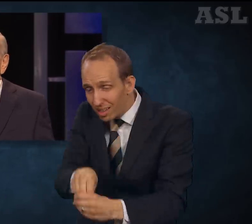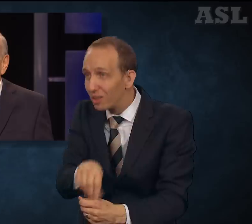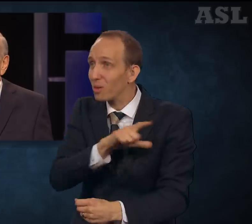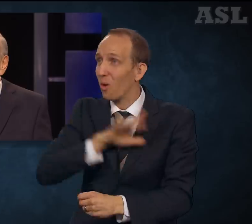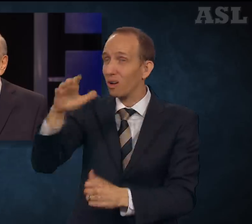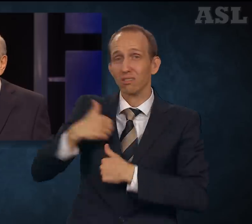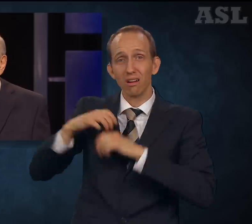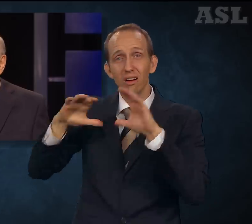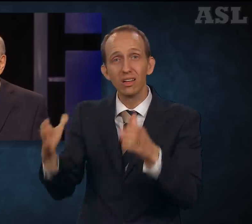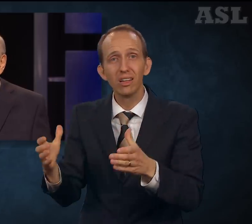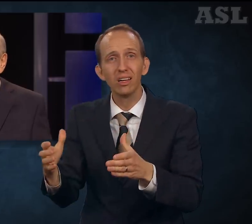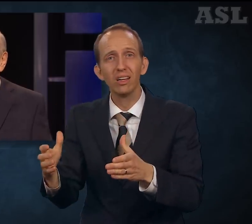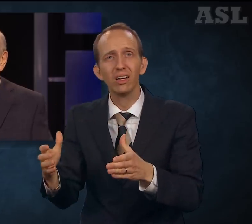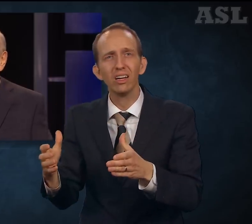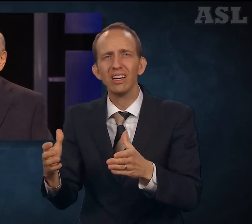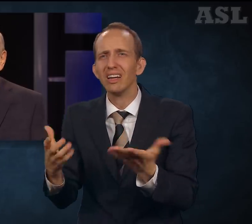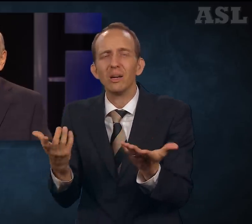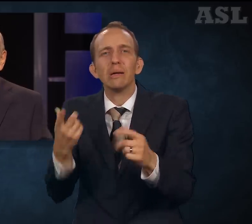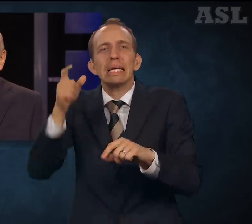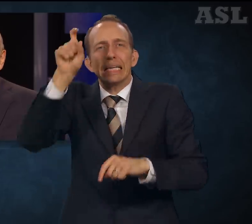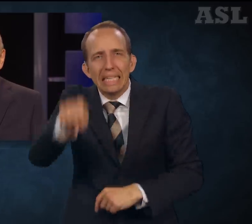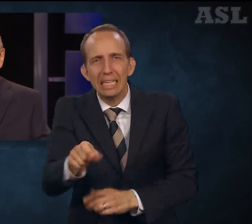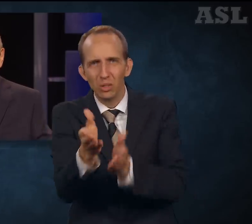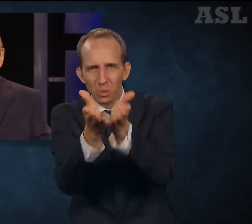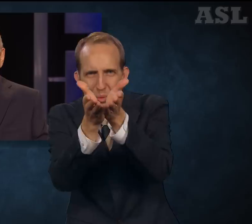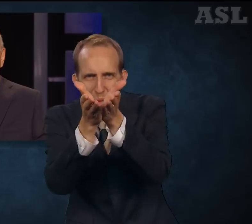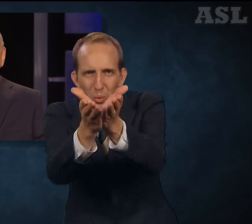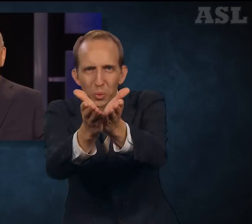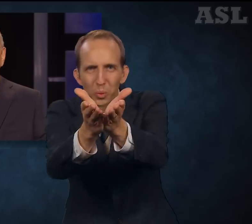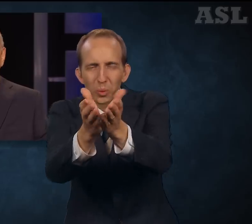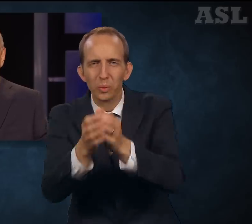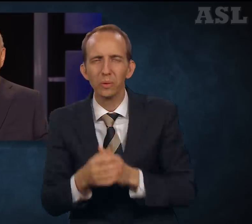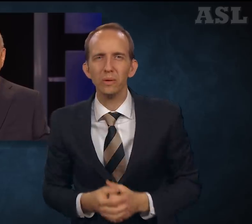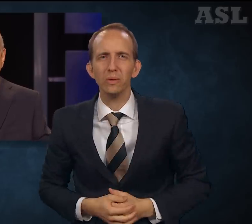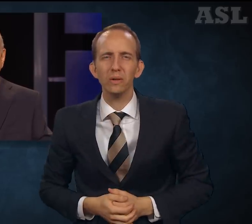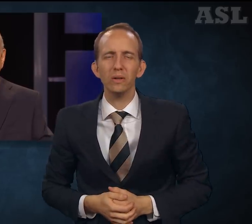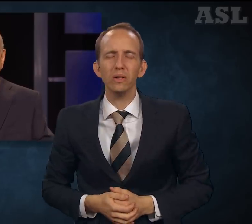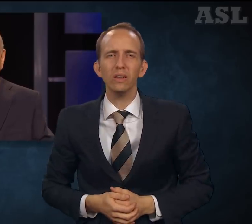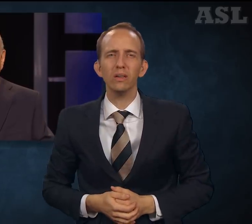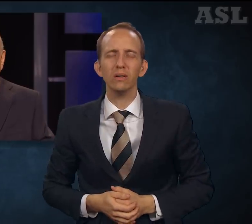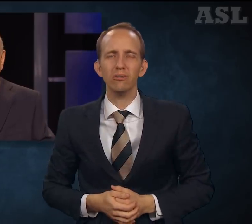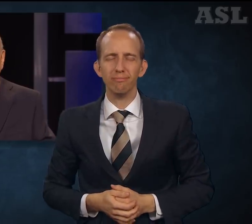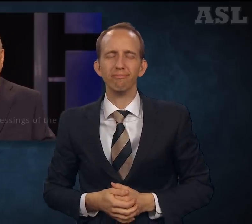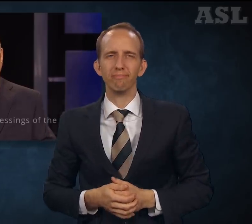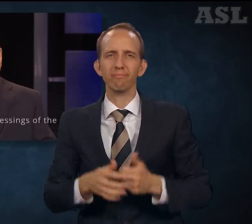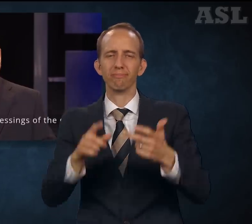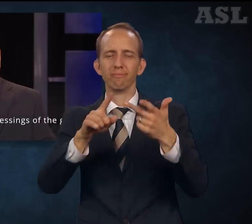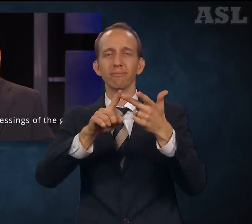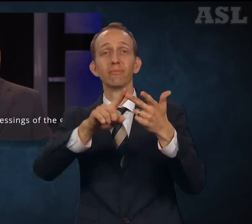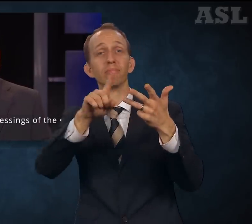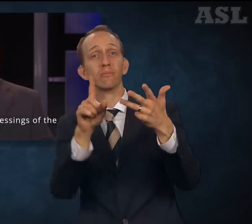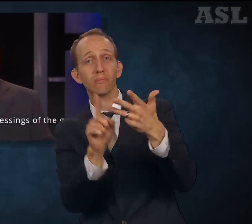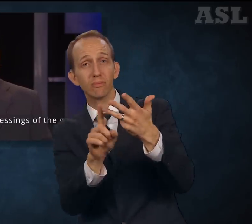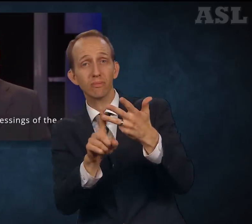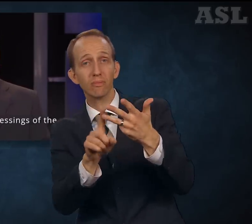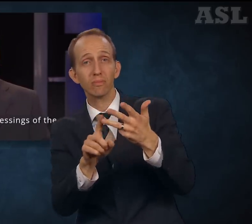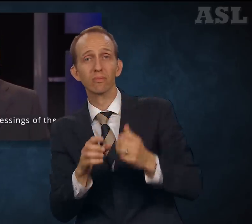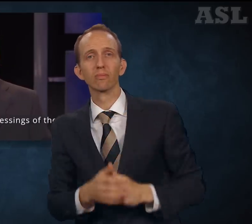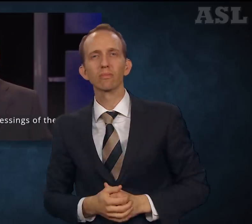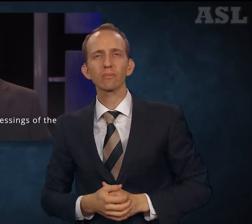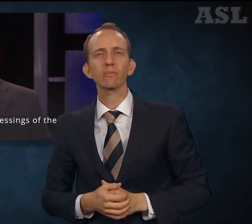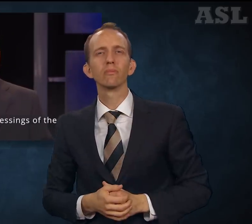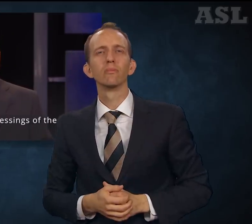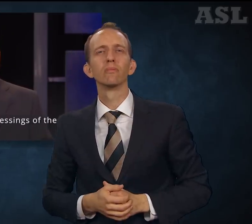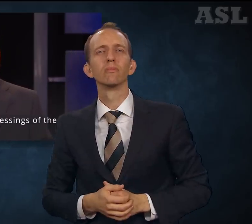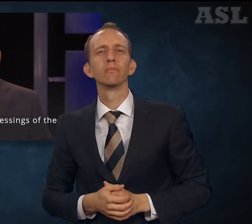IT JUST WON'T BE THE SAME